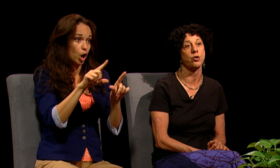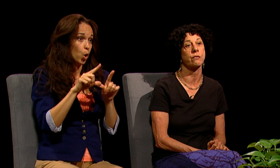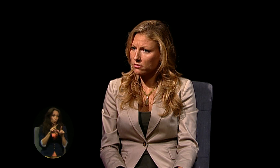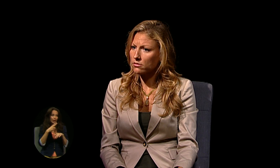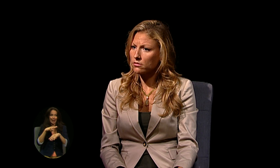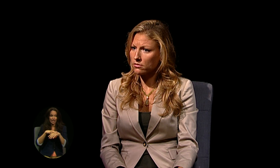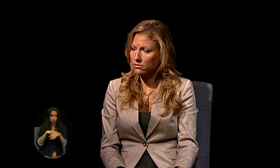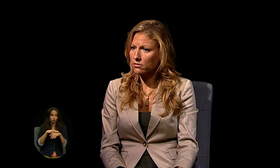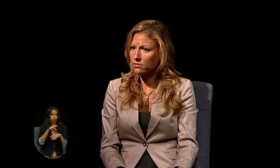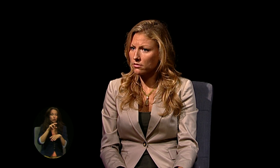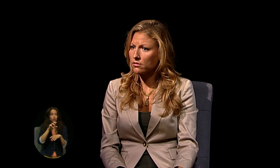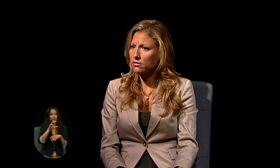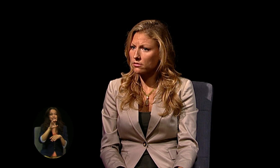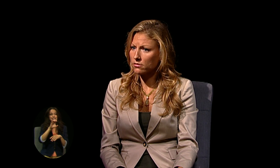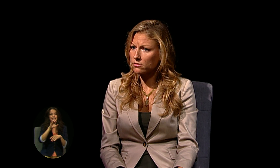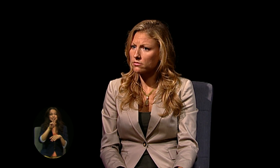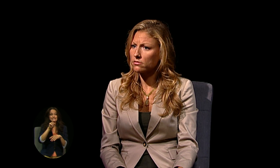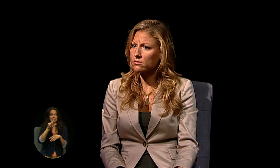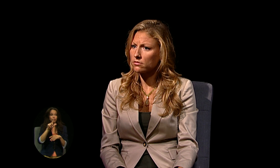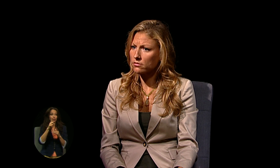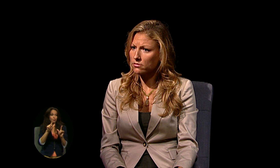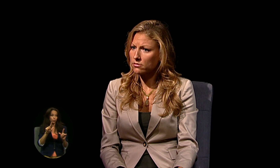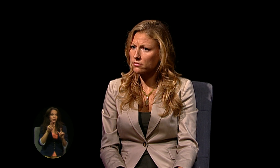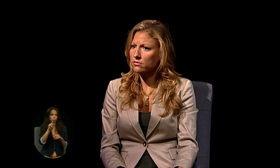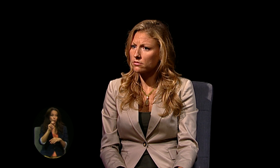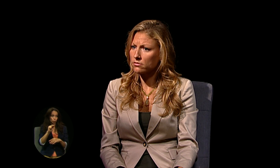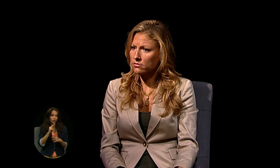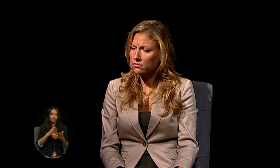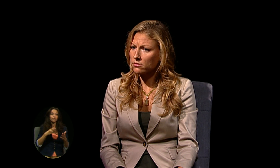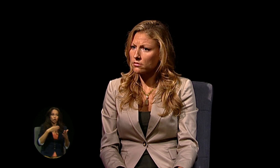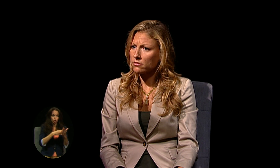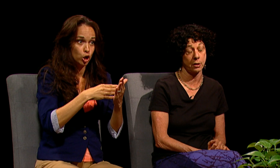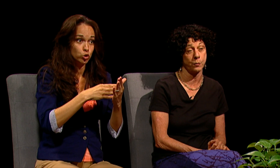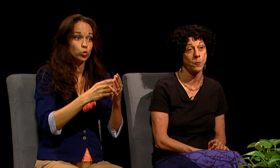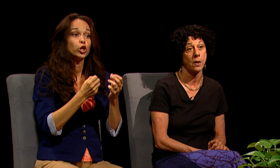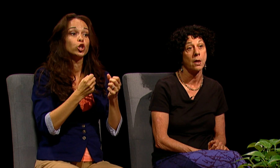FILED A LAWSUIT CHALLENGING THE CONDITIONS AT HUTTO.